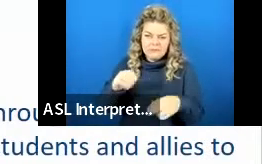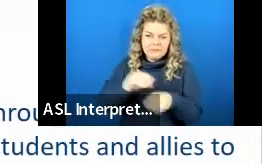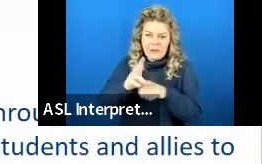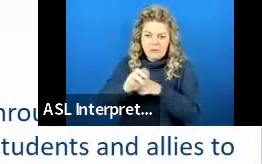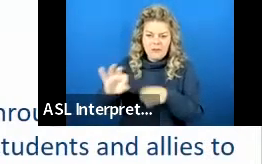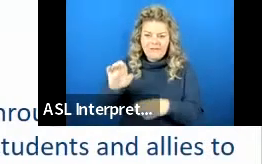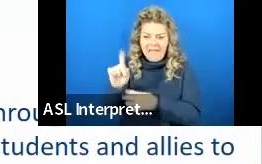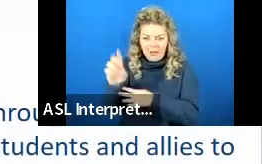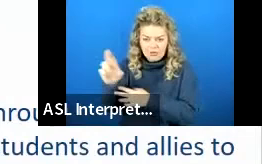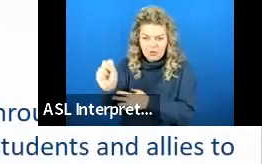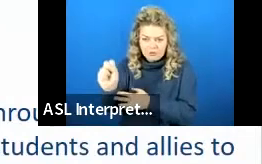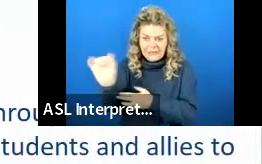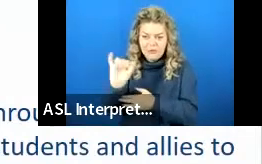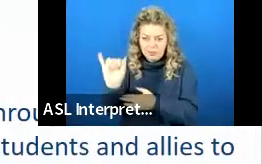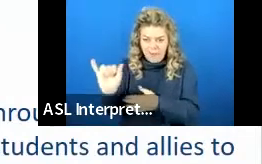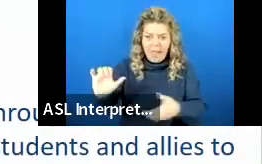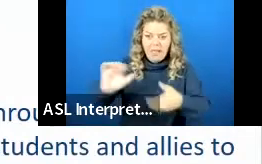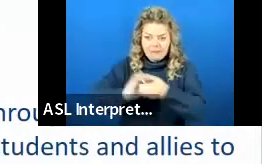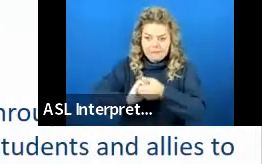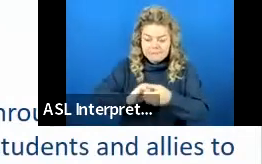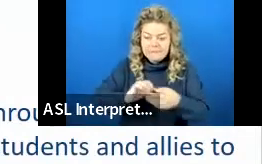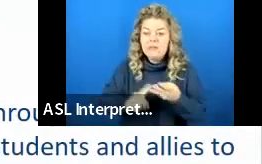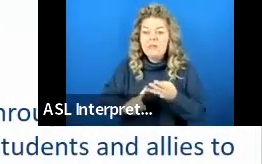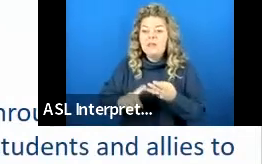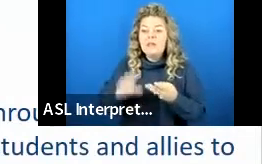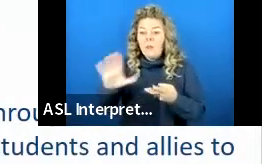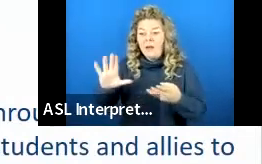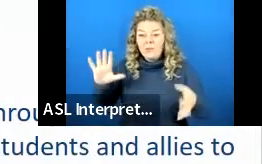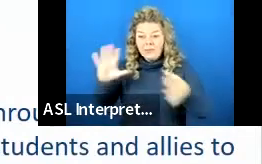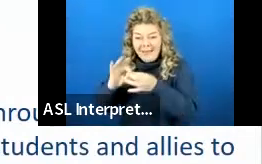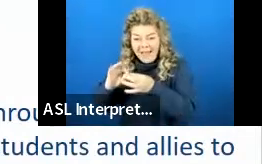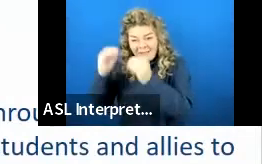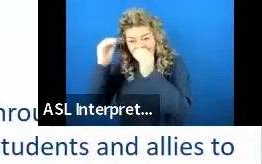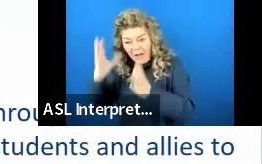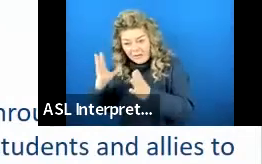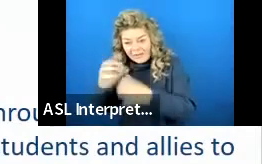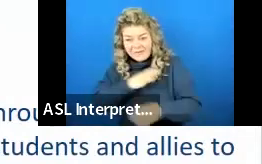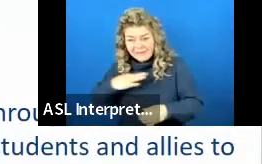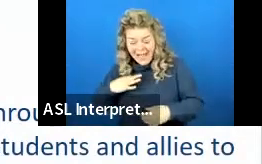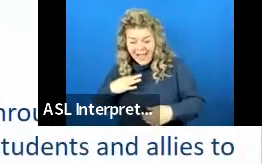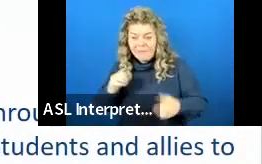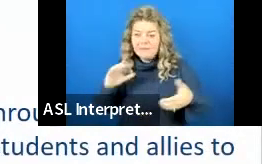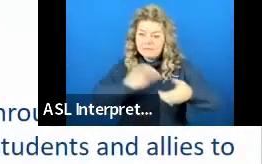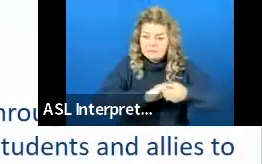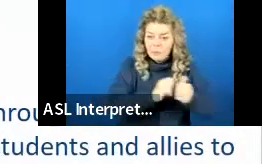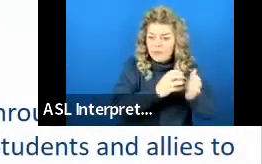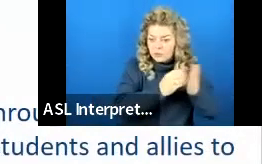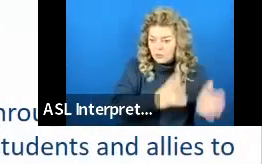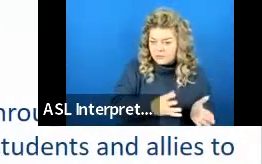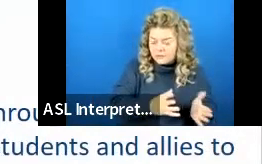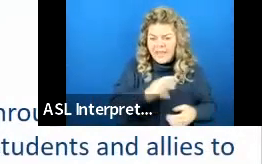to connect students with faculty and staff and marked increases, as I mentioned in new enrollment